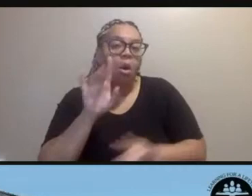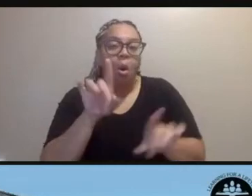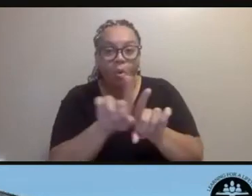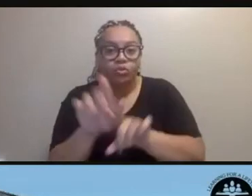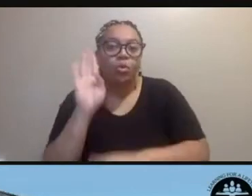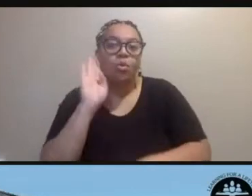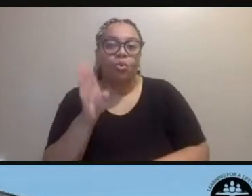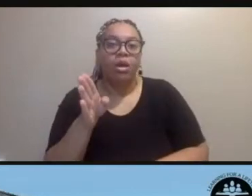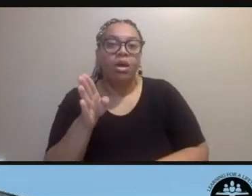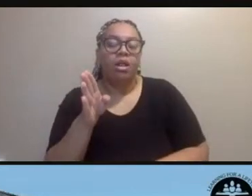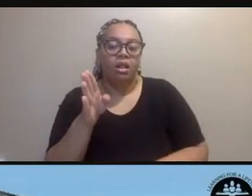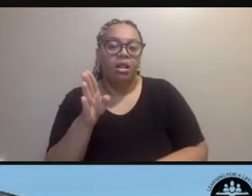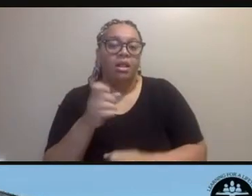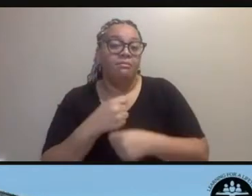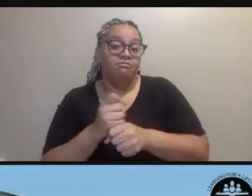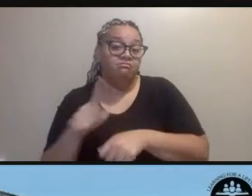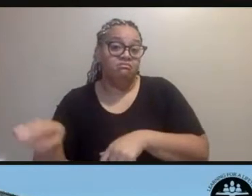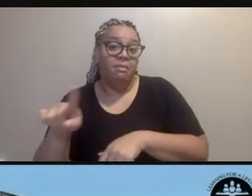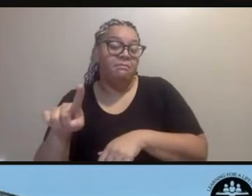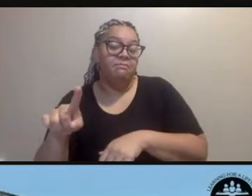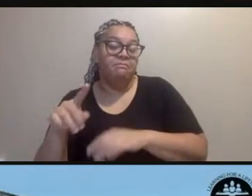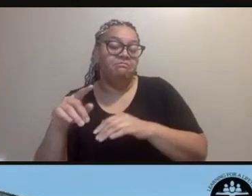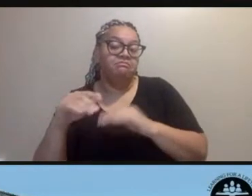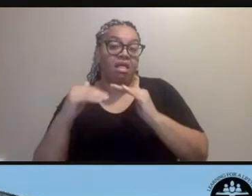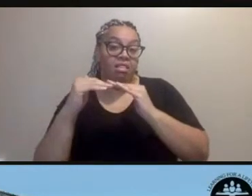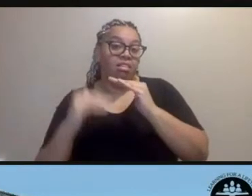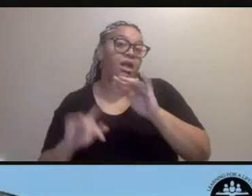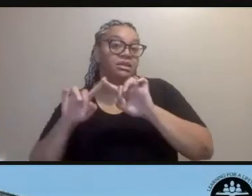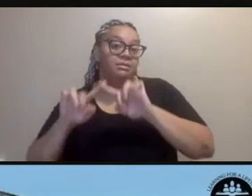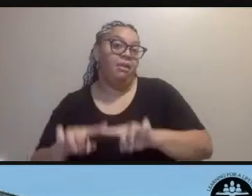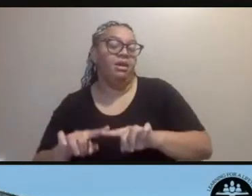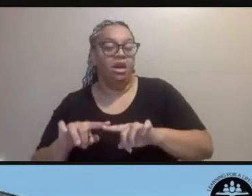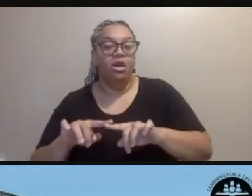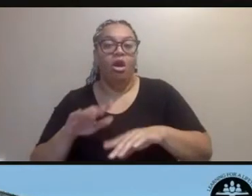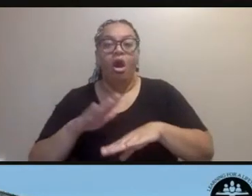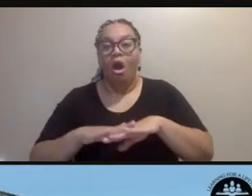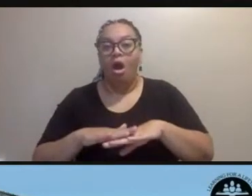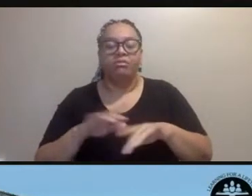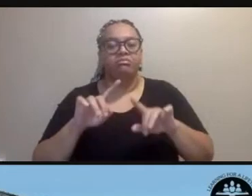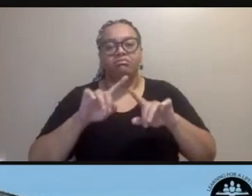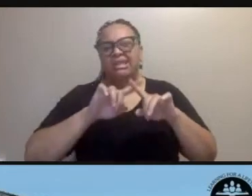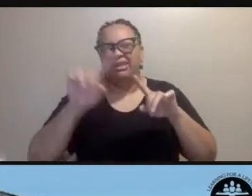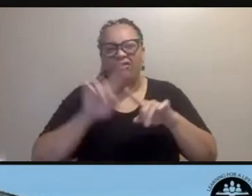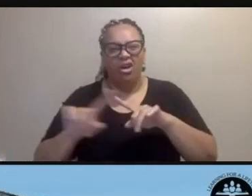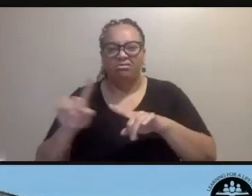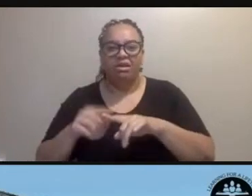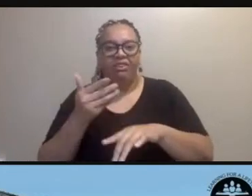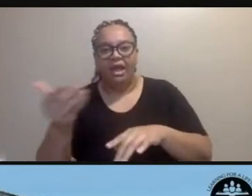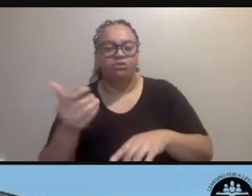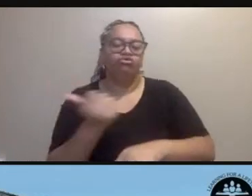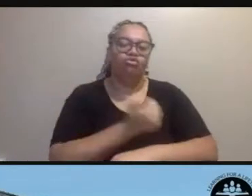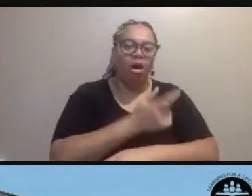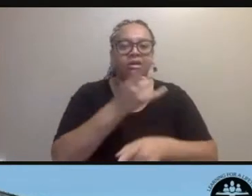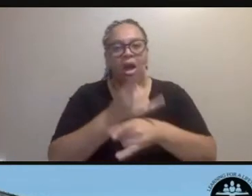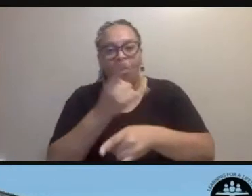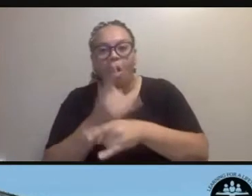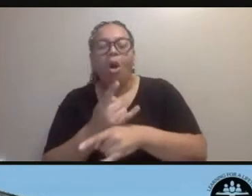I THINK, YOU KNOW, IN CREATING AN ATMOSPHERE OF SAFETY FOR